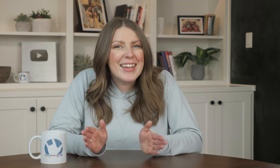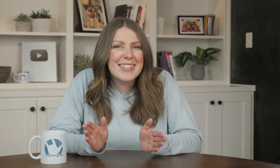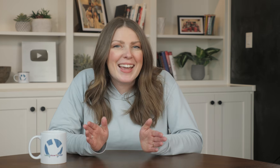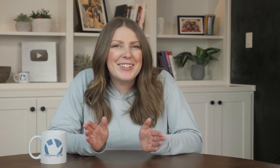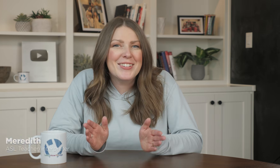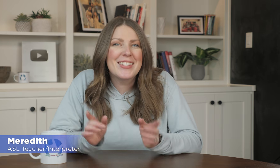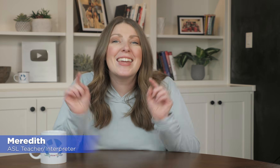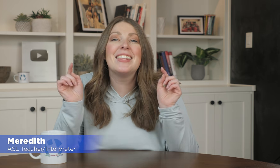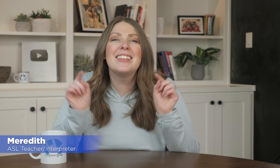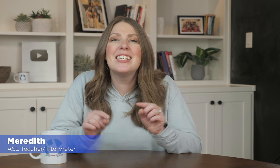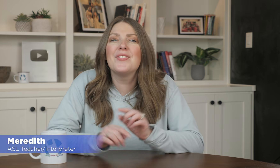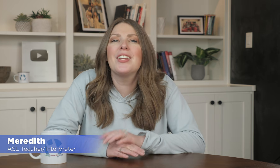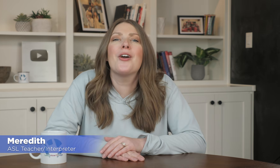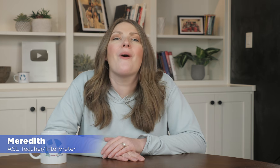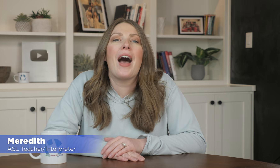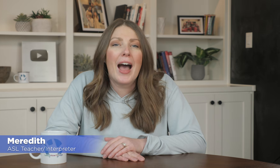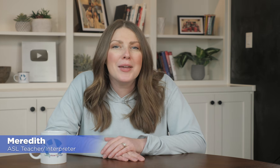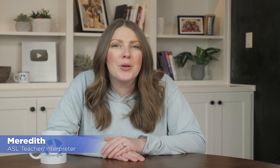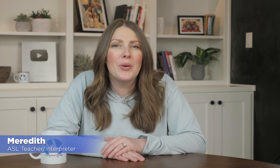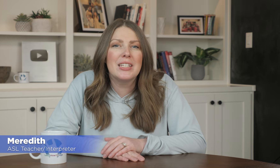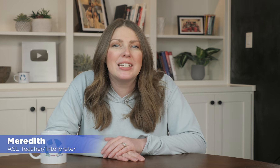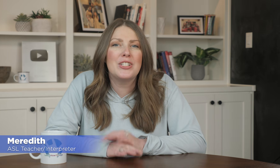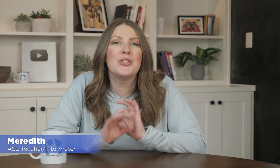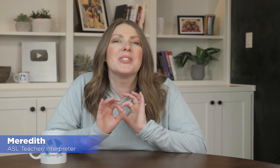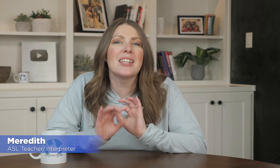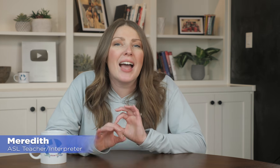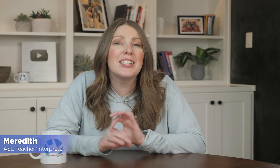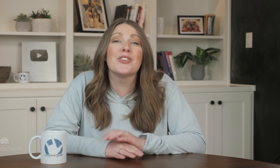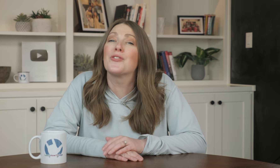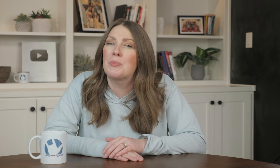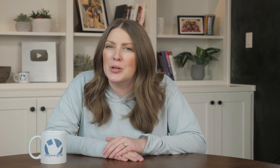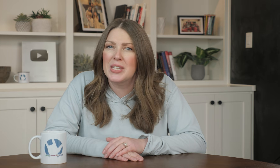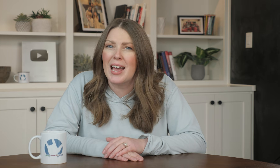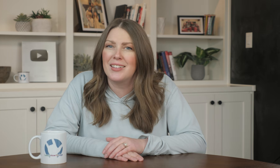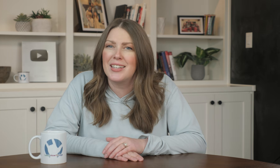Hey, signers! In this video, I'm going to teach you signs for personalities.